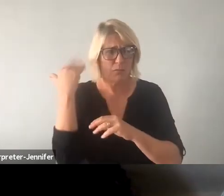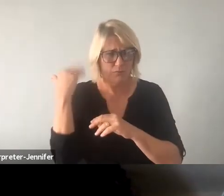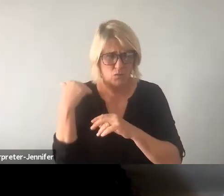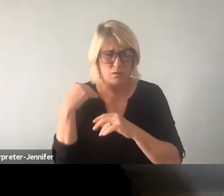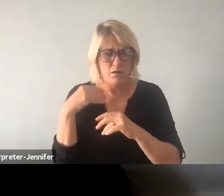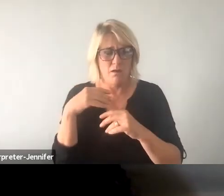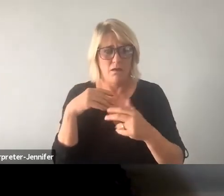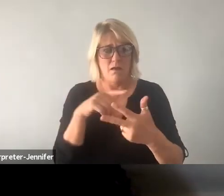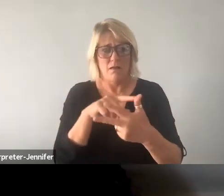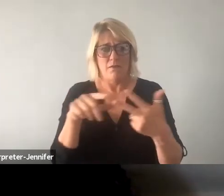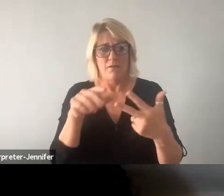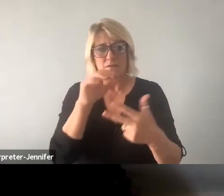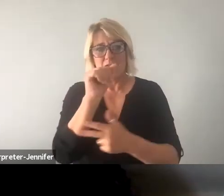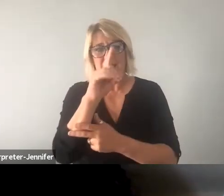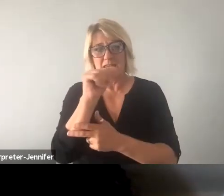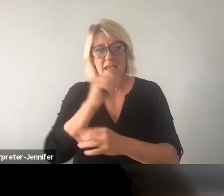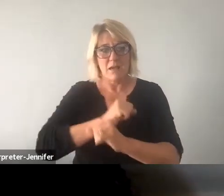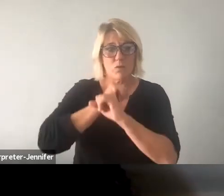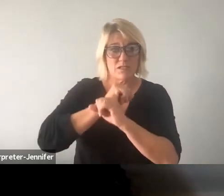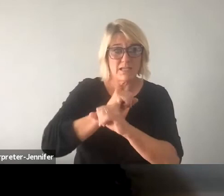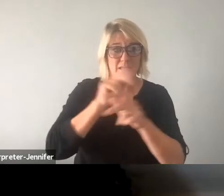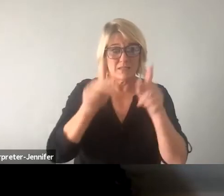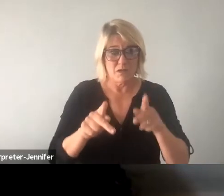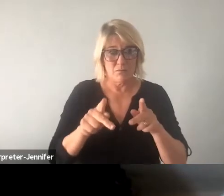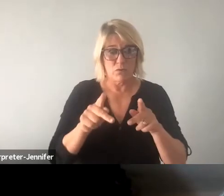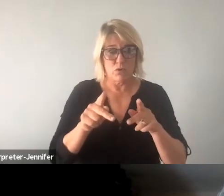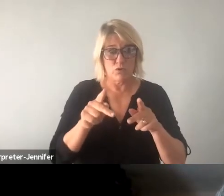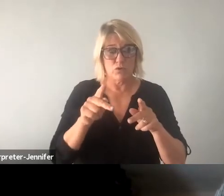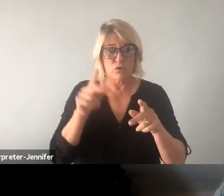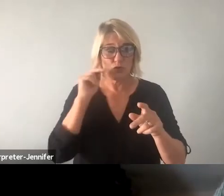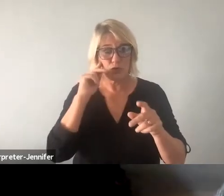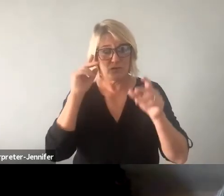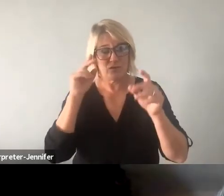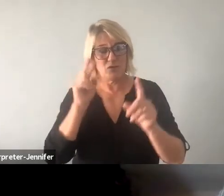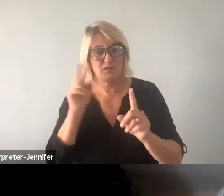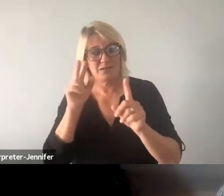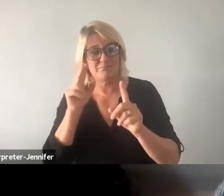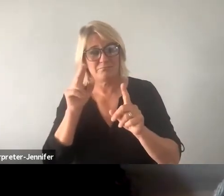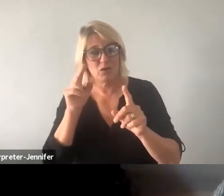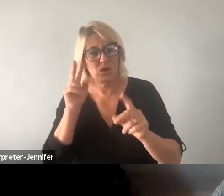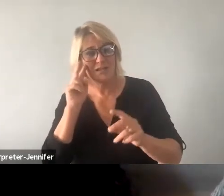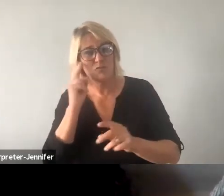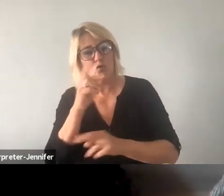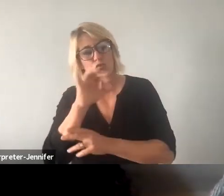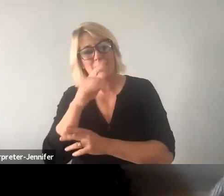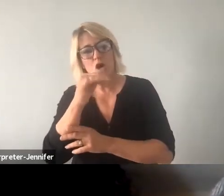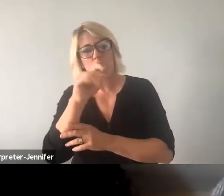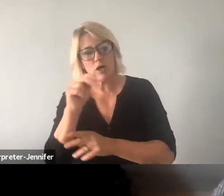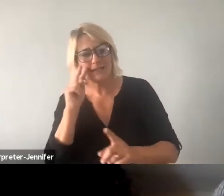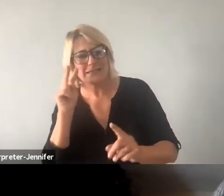the ADA, that three-part definition of disability that Anne spoke about in the beginning, the ADA protects people who